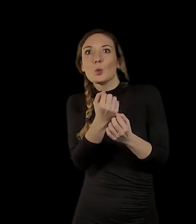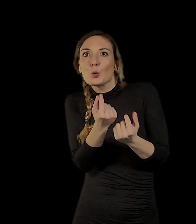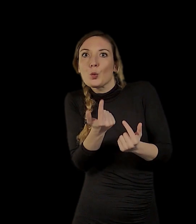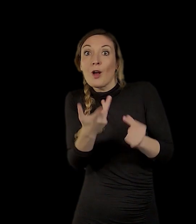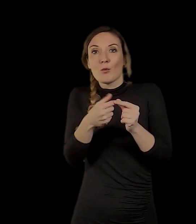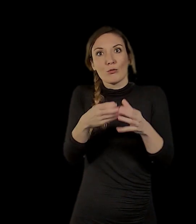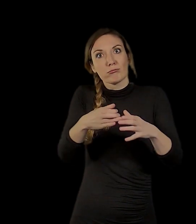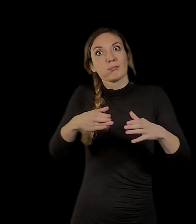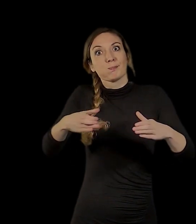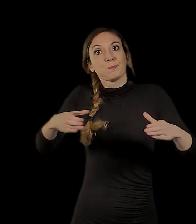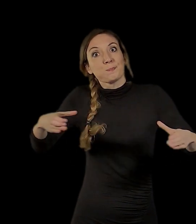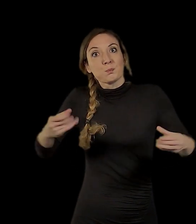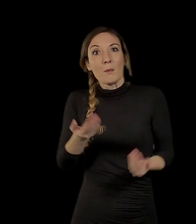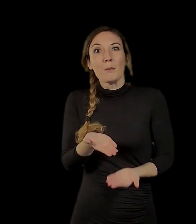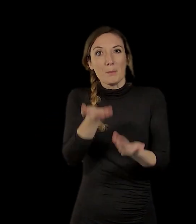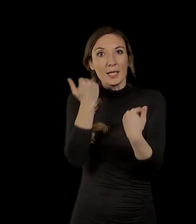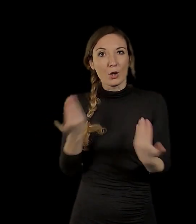not to remind us that the factory was there